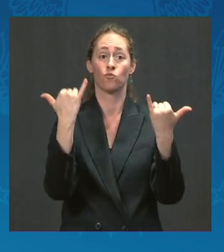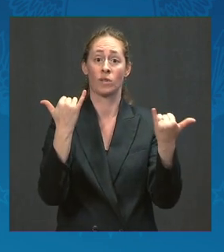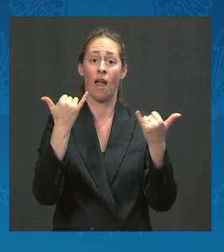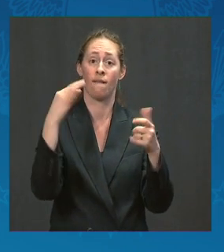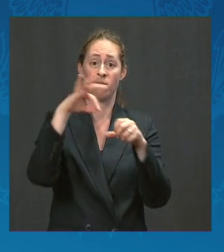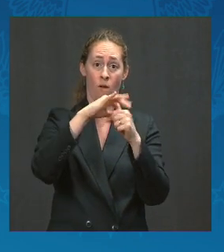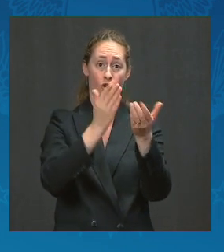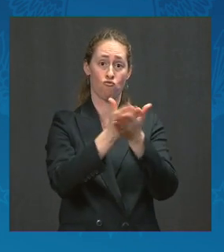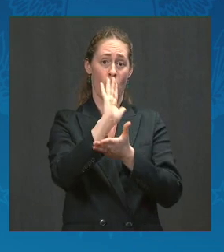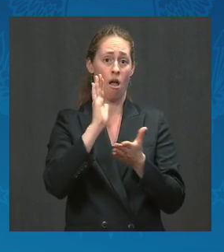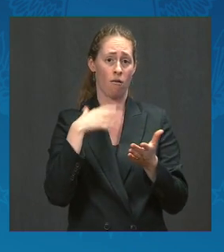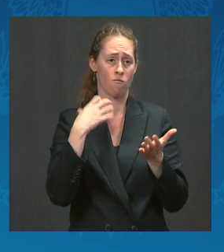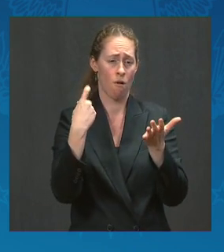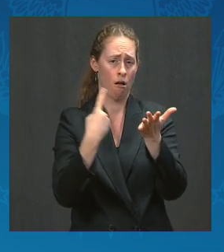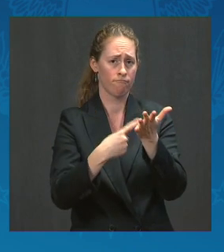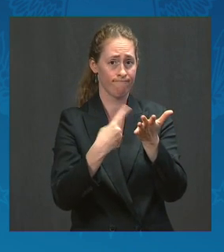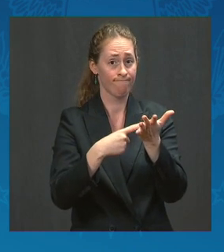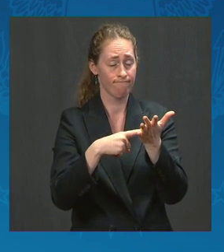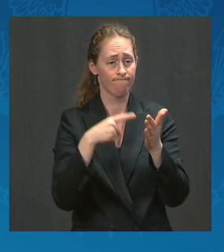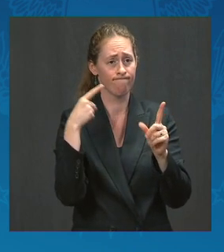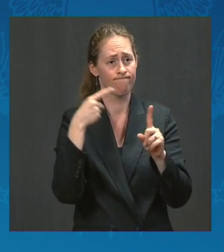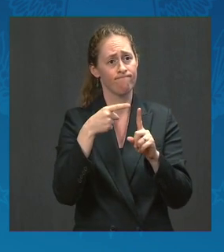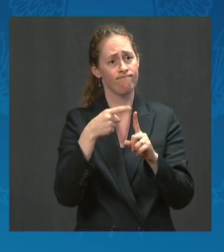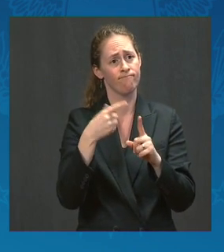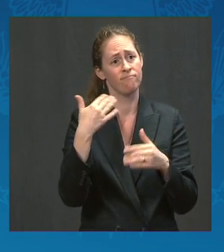is yet again, under attack,